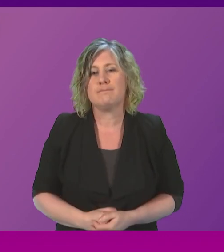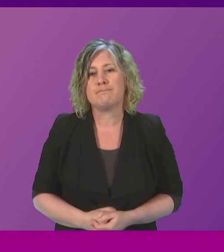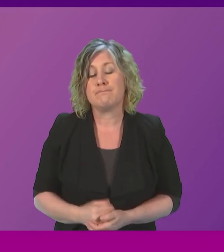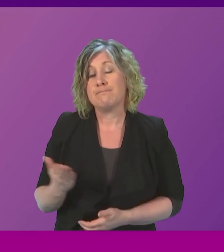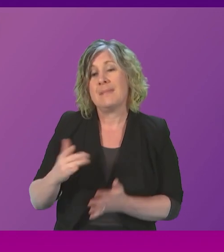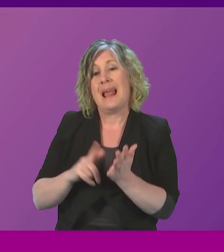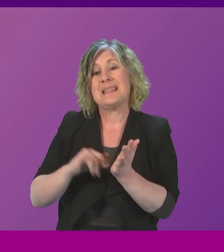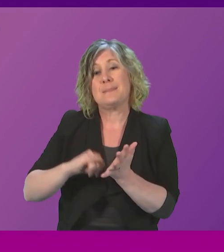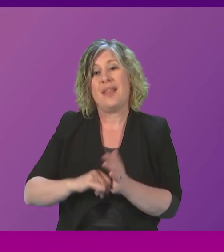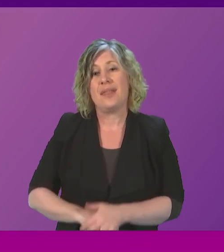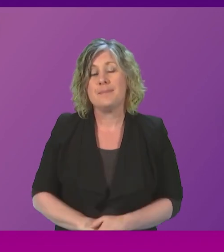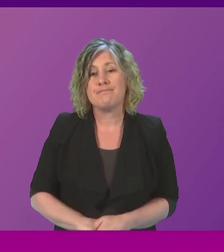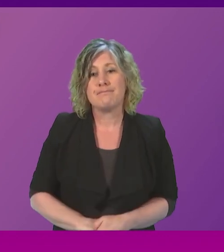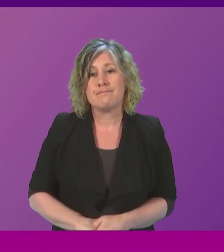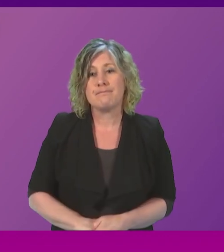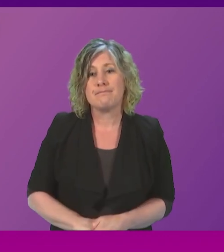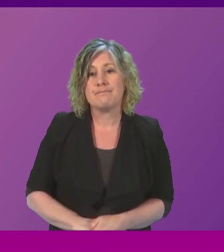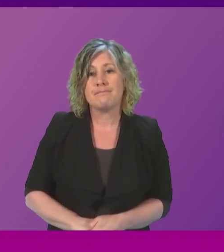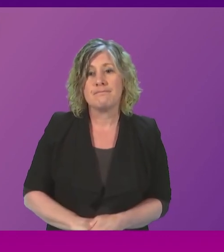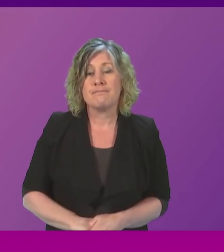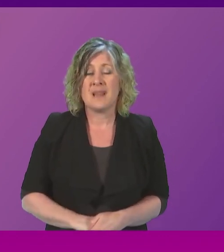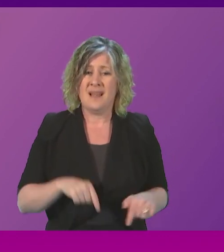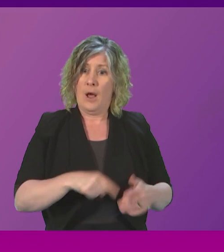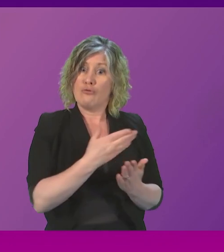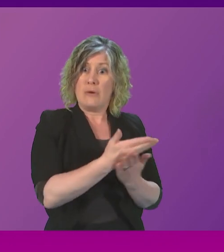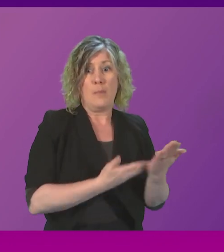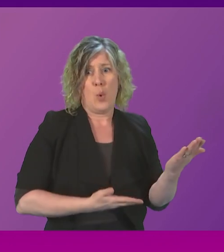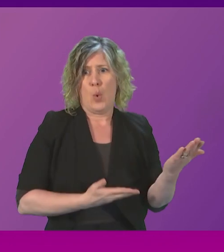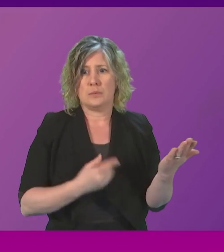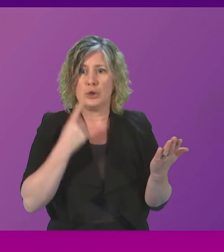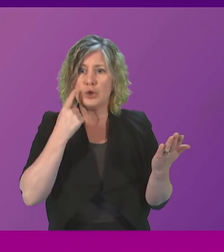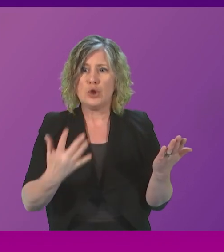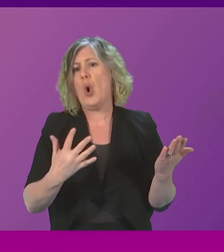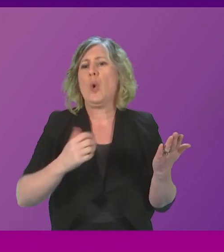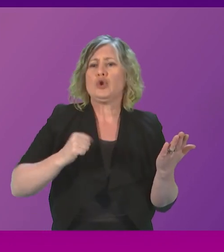The report paints an extremely gloomy picture of the Scottish economy, most especially in